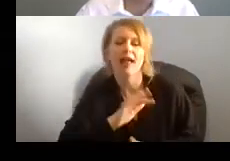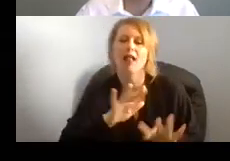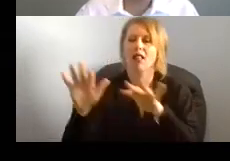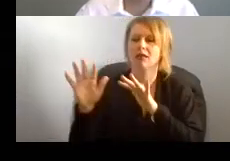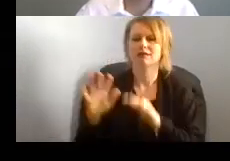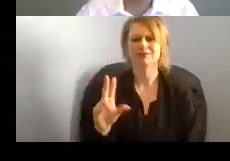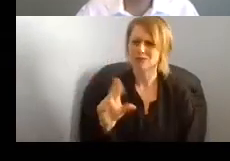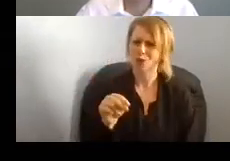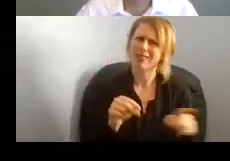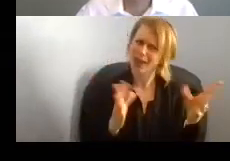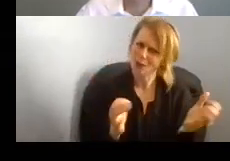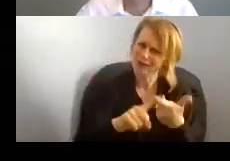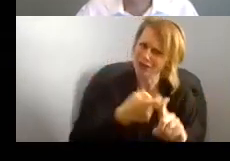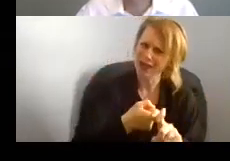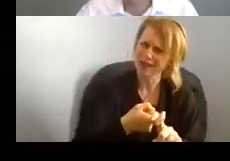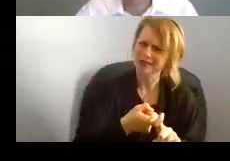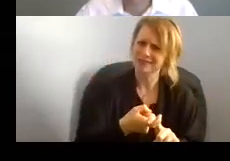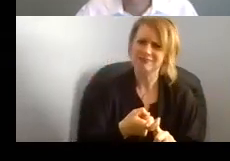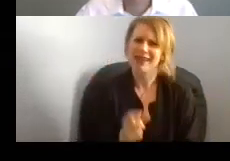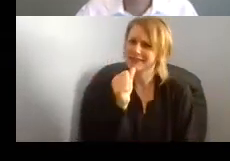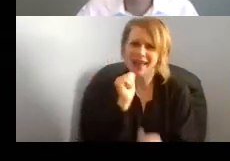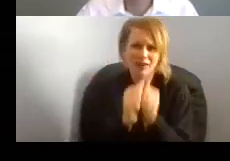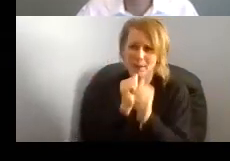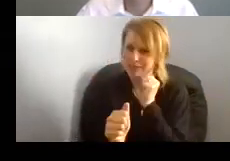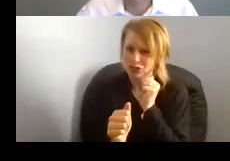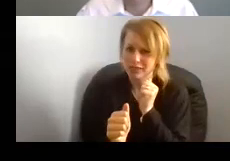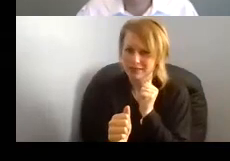with their friends, and so it’s not a competition. So don’t try and